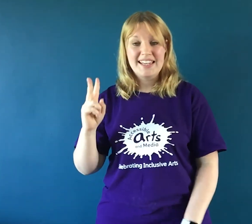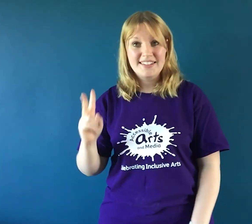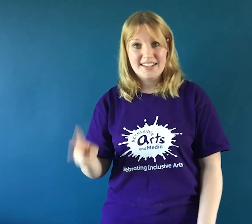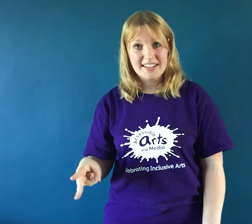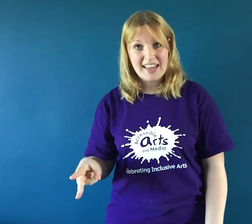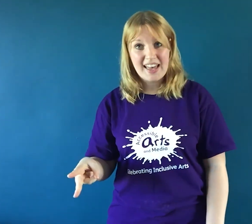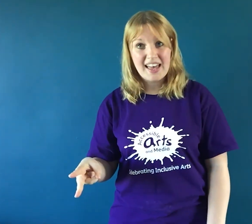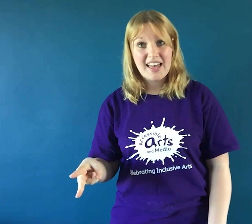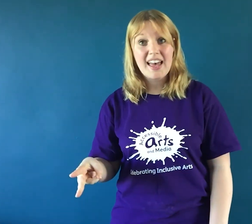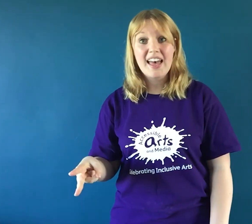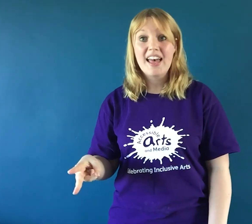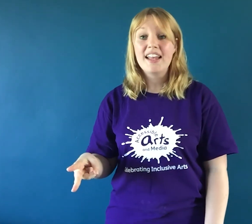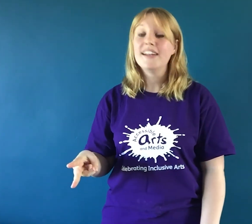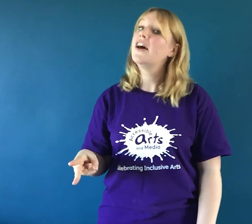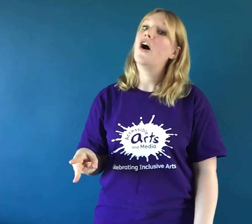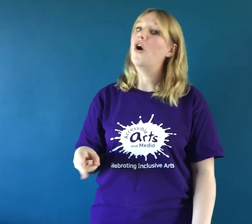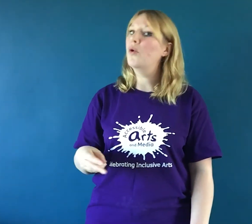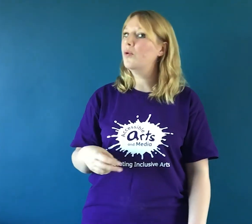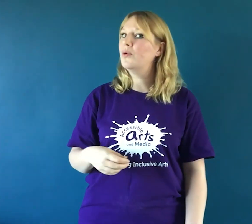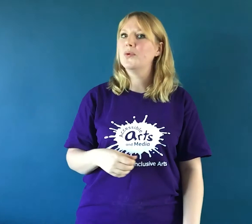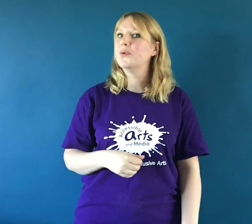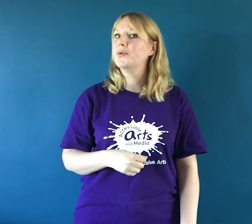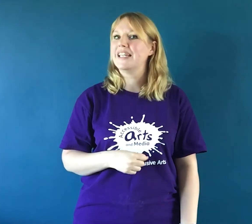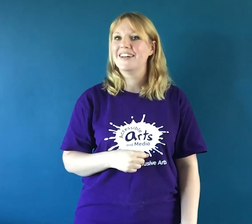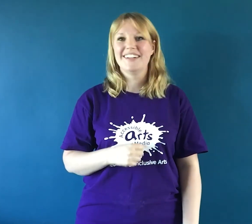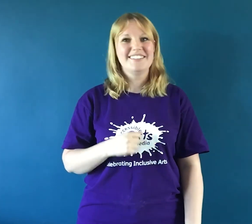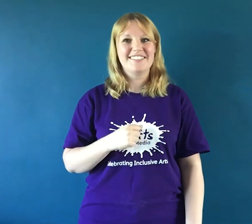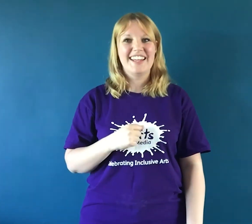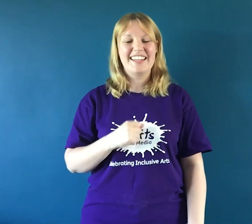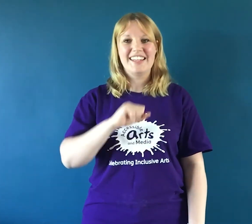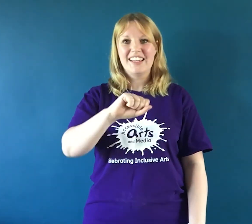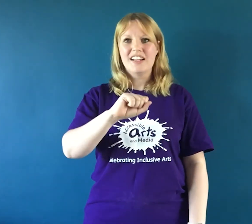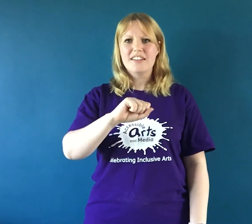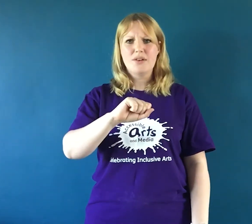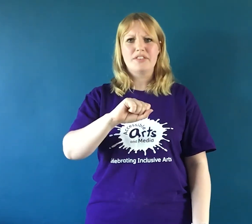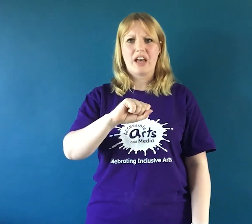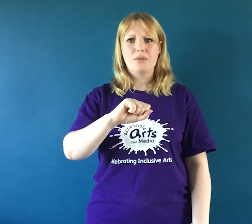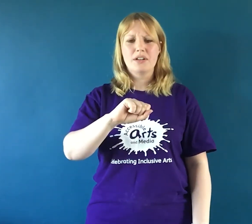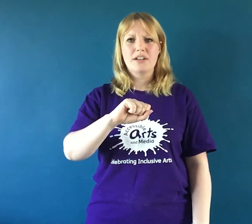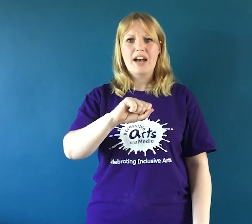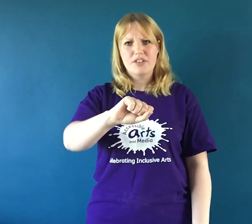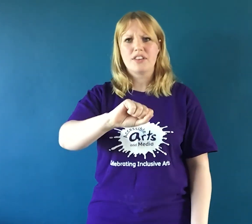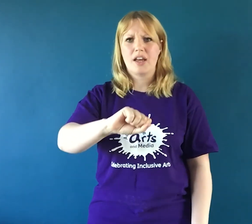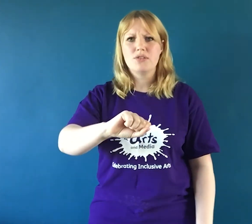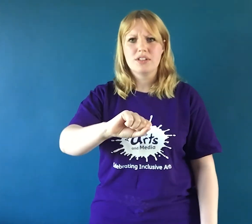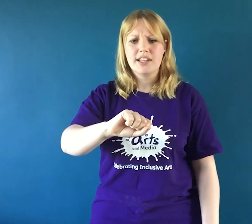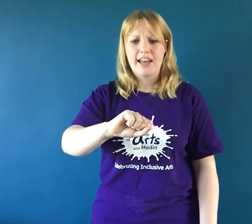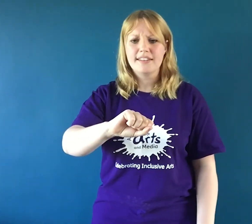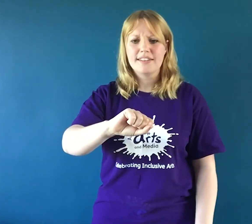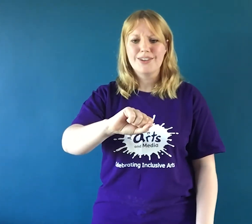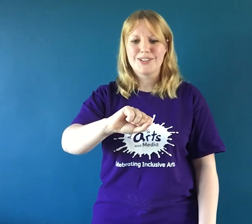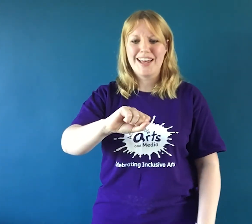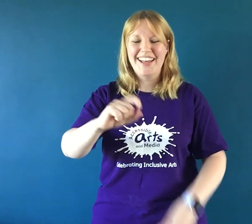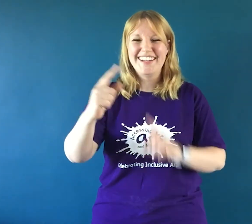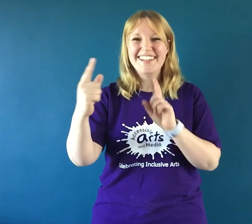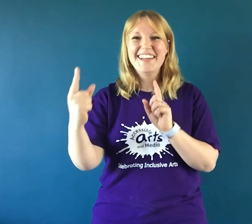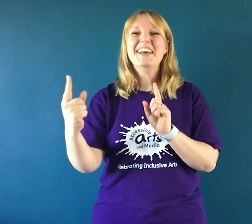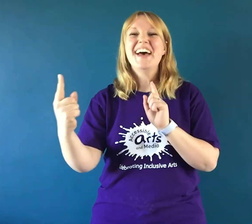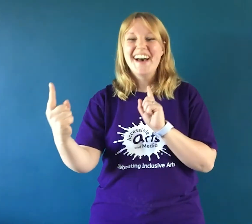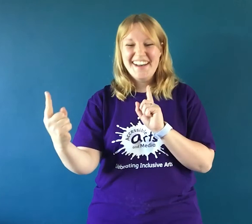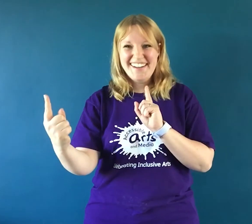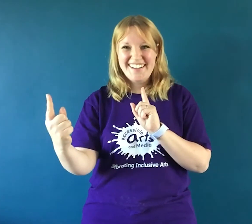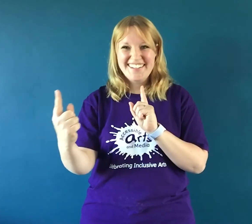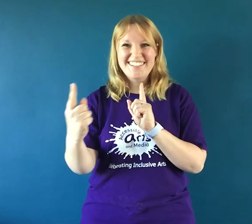again. Oo lovely, did you have a go? Have another go just in case, your turn. Until